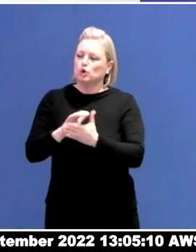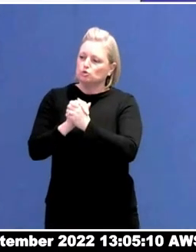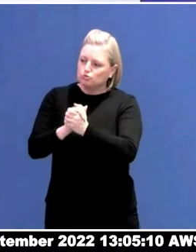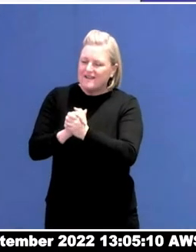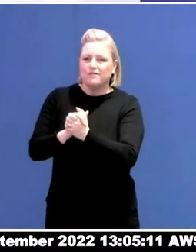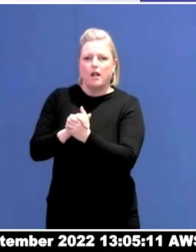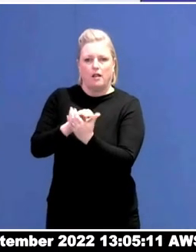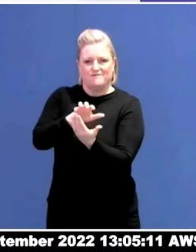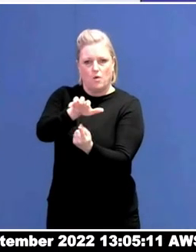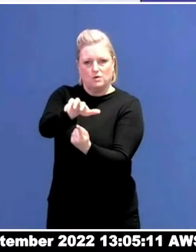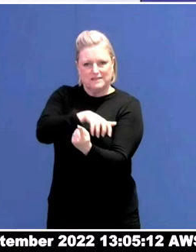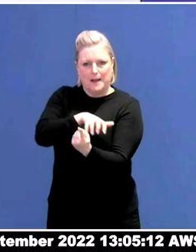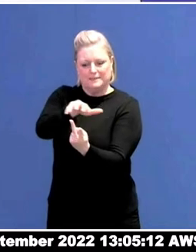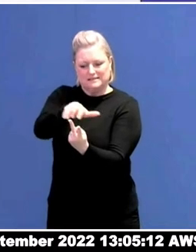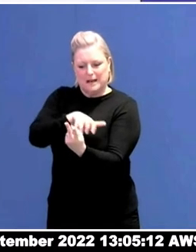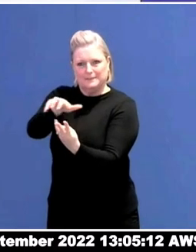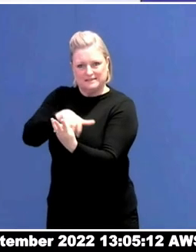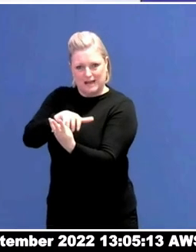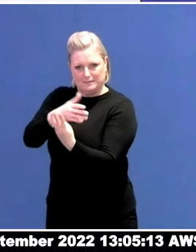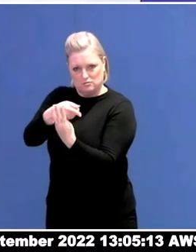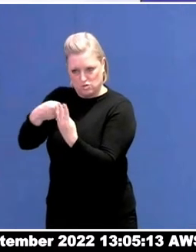we have - each of us has read with great interest.